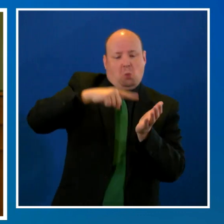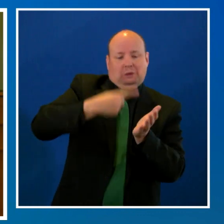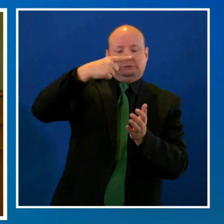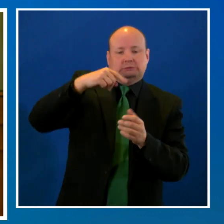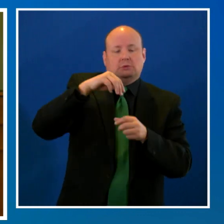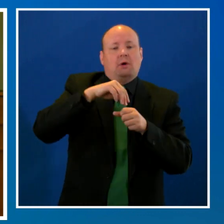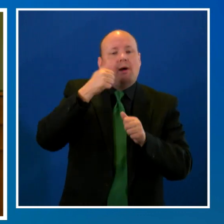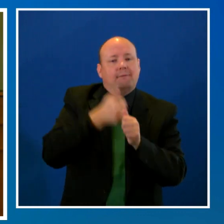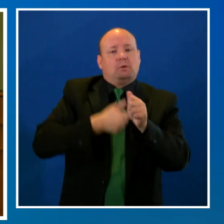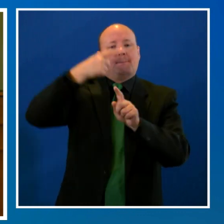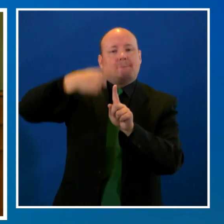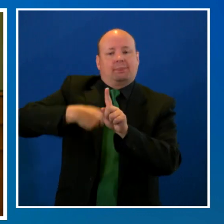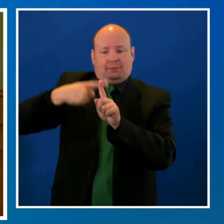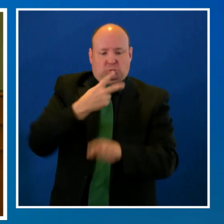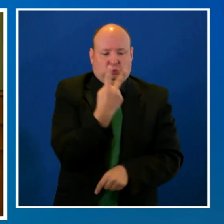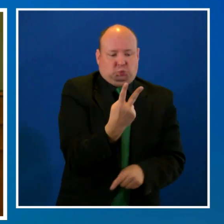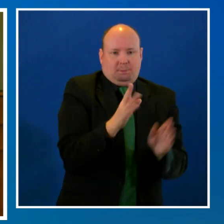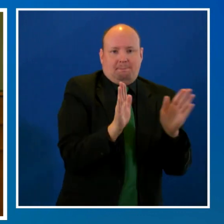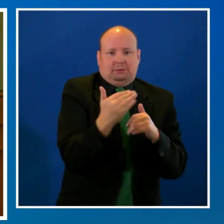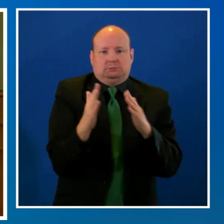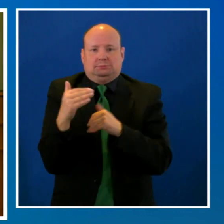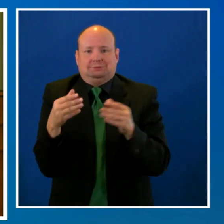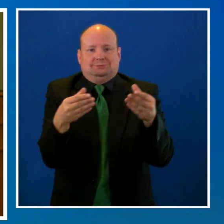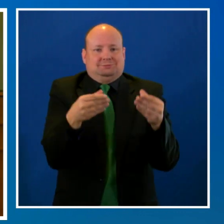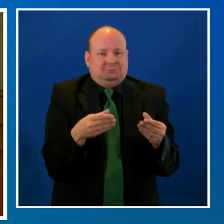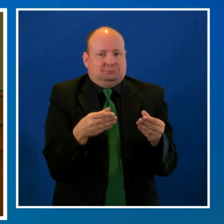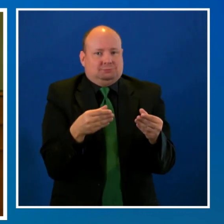to two orders per household per month.